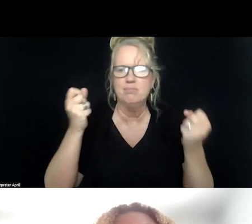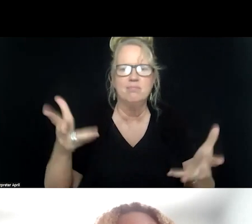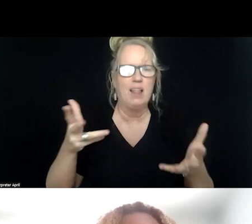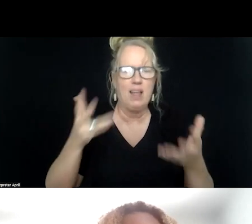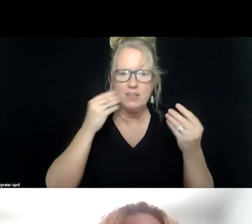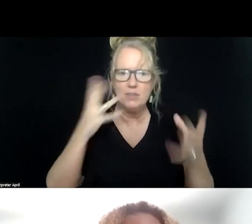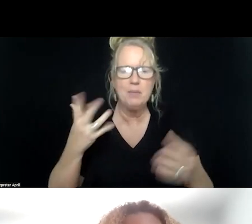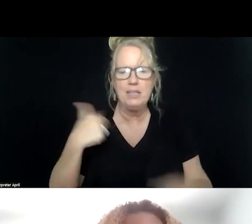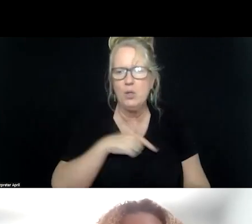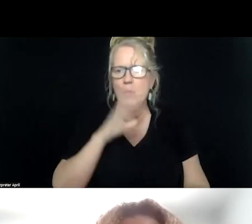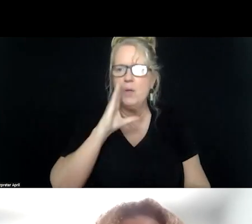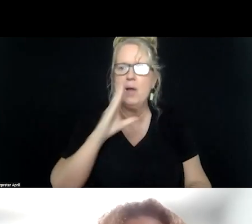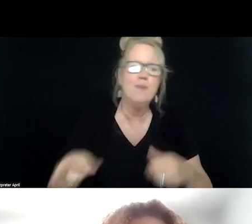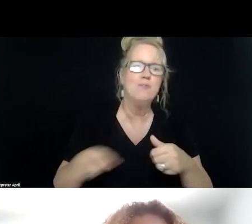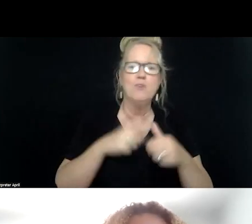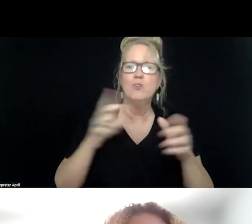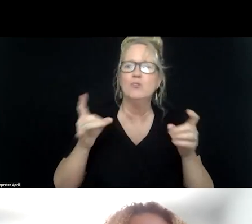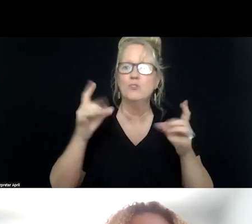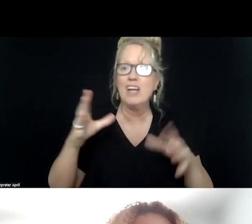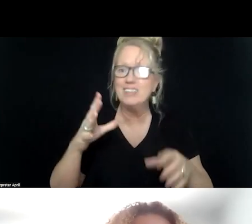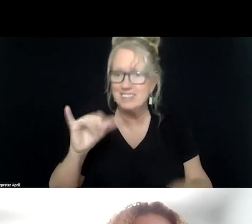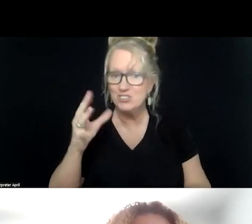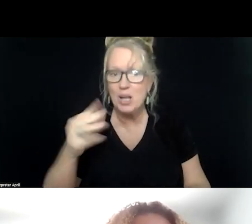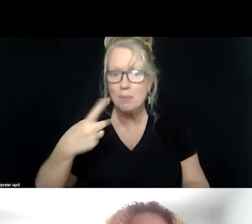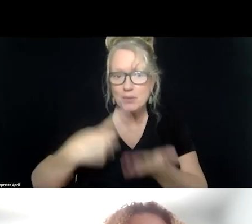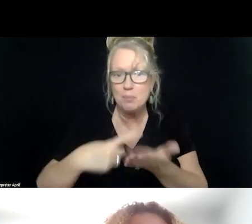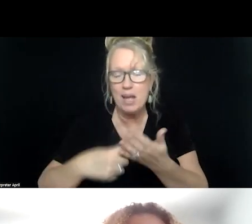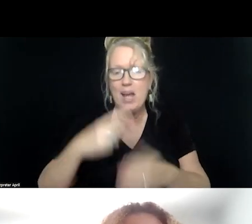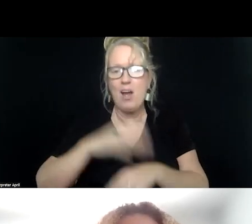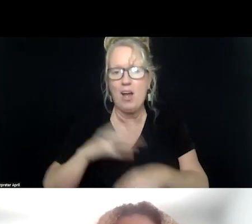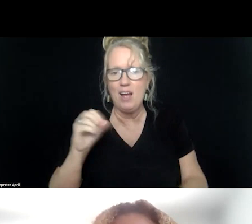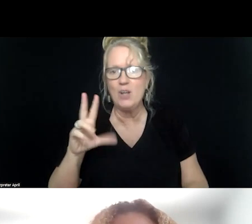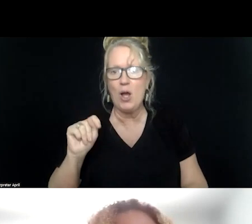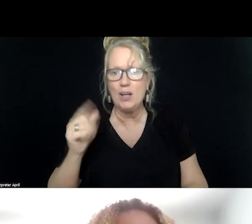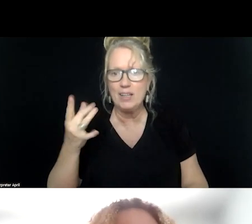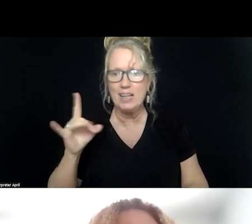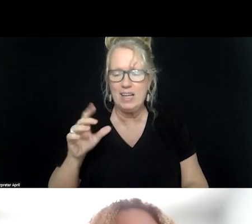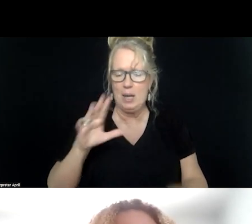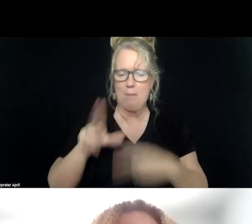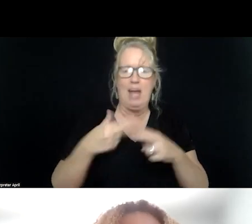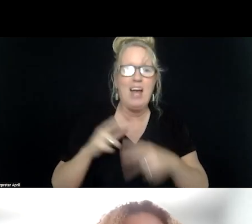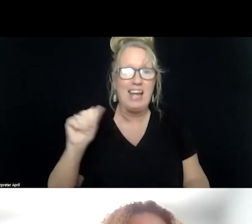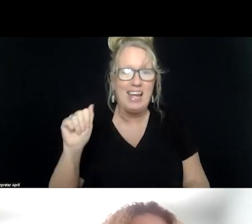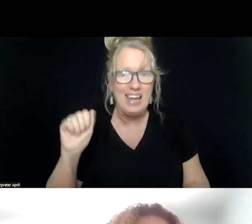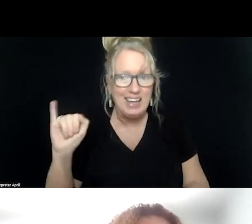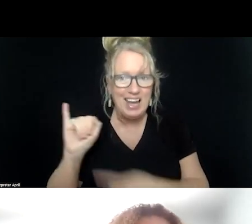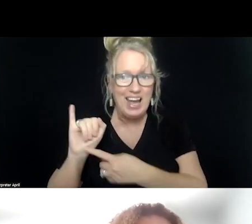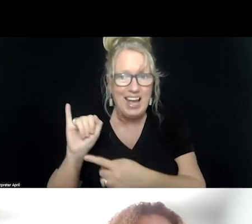AND THEN WE WILL HAVE THE FIRST CRISIS DEBATE AROUND AI AND IS THAT THE FUTURE OF CRISIS CARE.